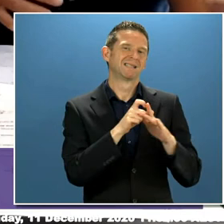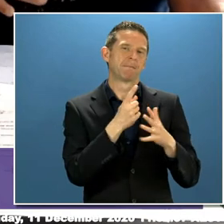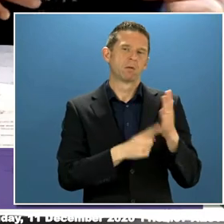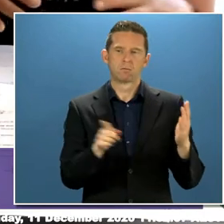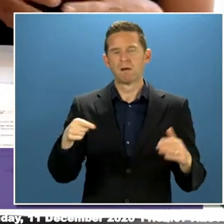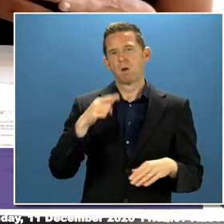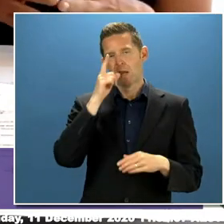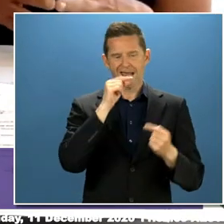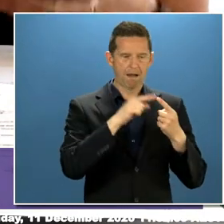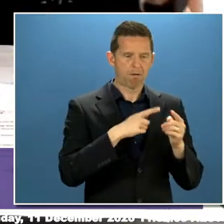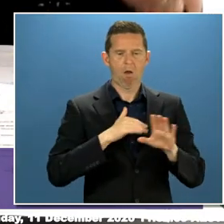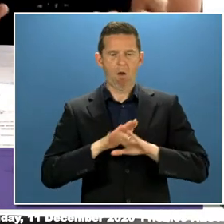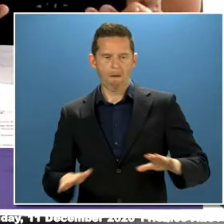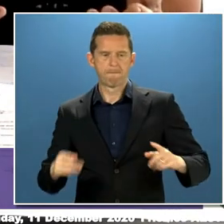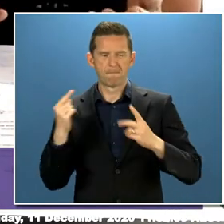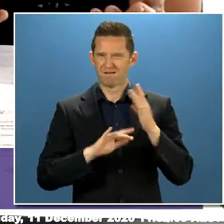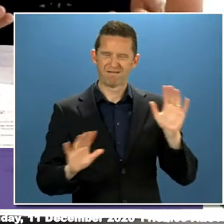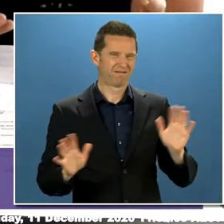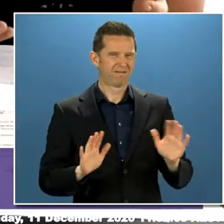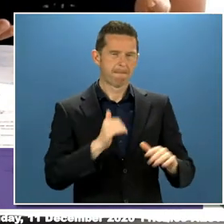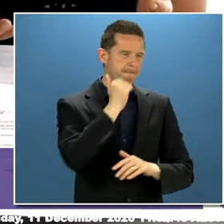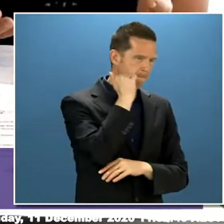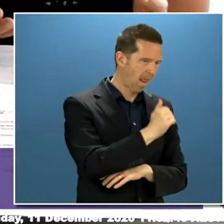that", whereas actually it's about asking the questions.